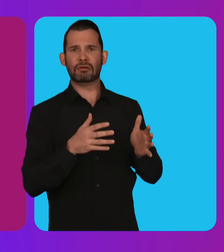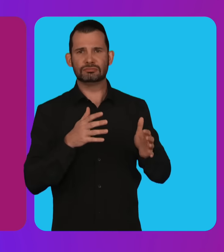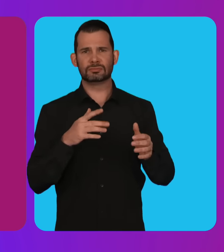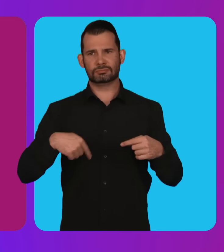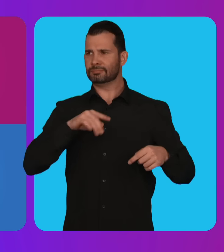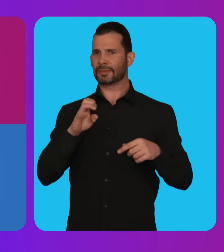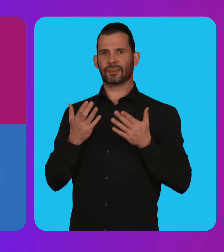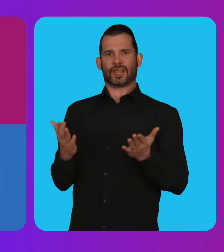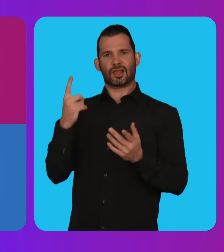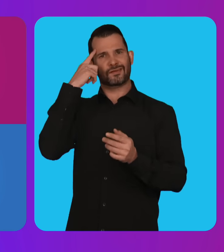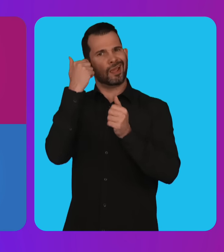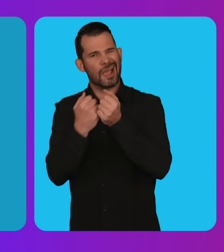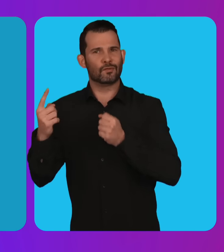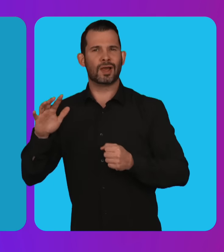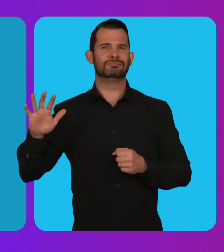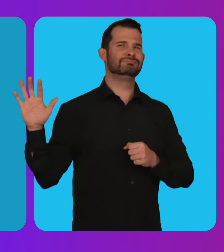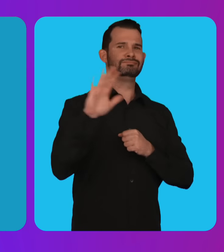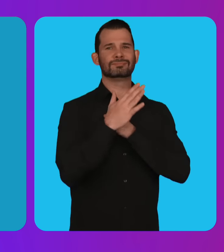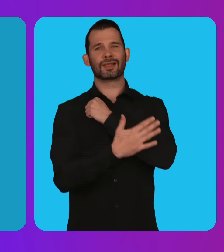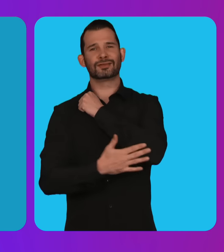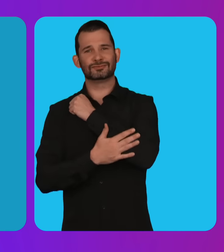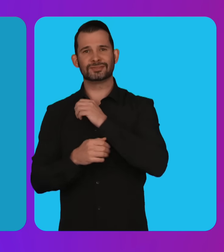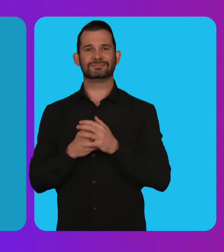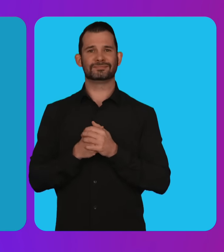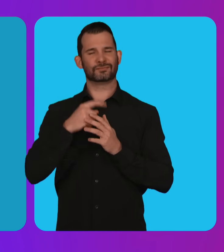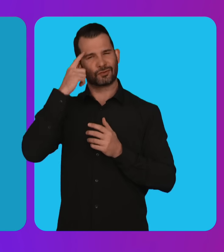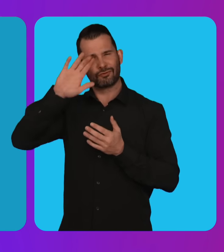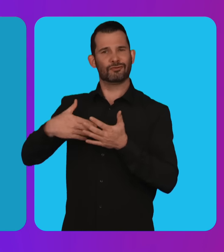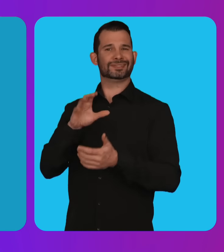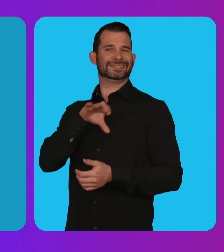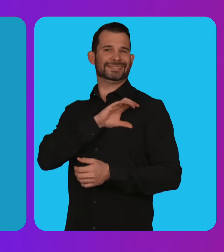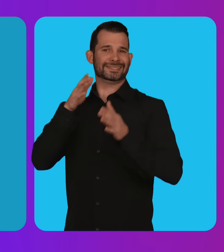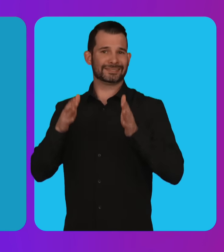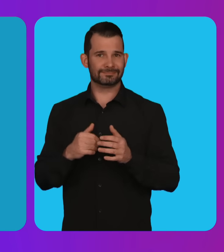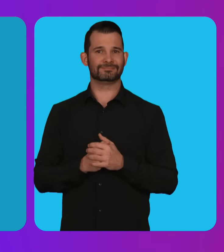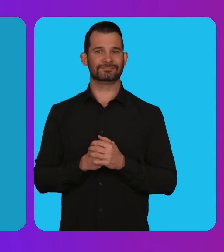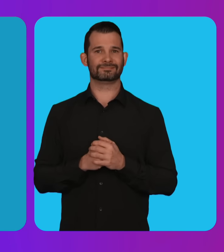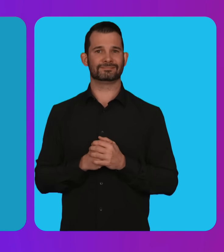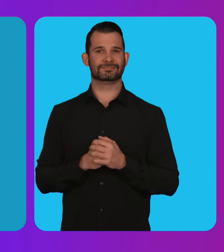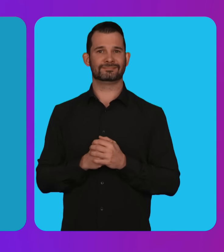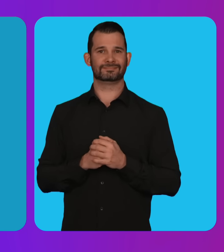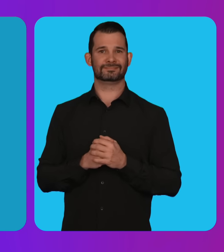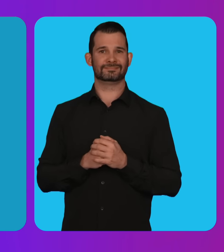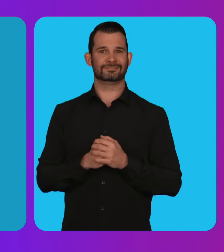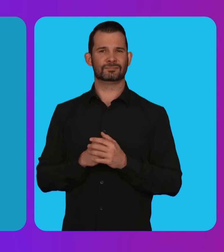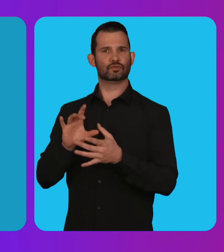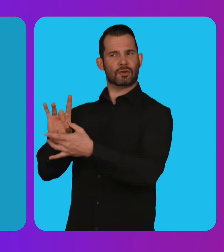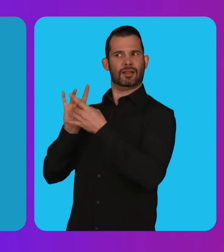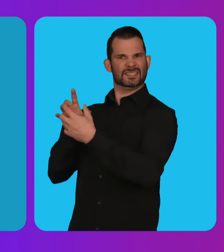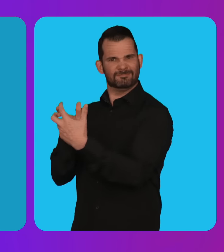Relevance. We can talk about big policy issues, big threats, but at the end of the day, it's all about the audience.